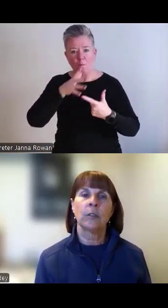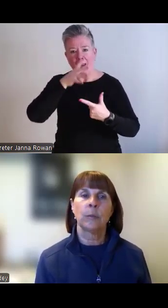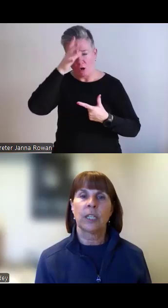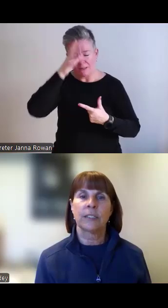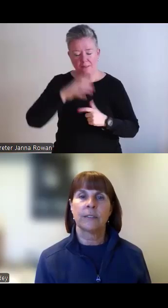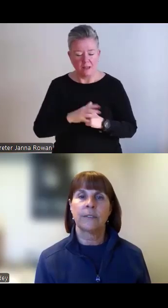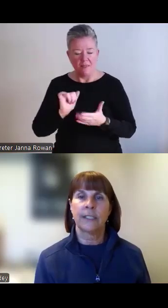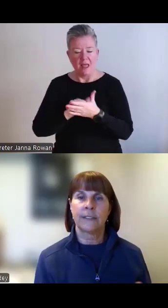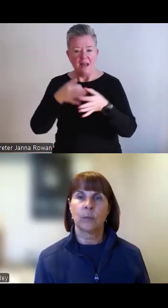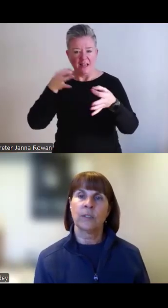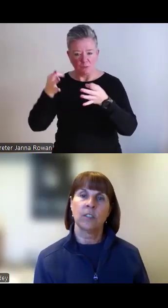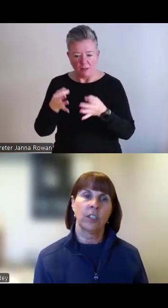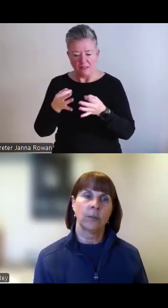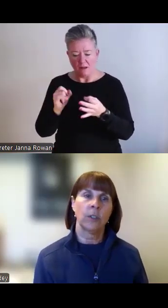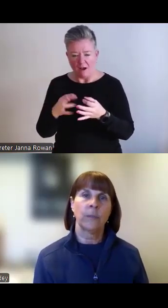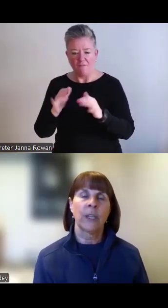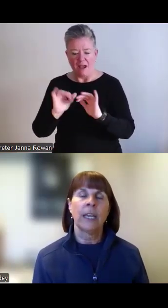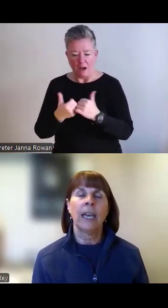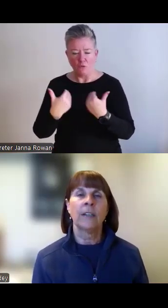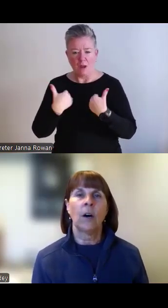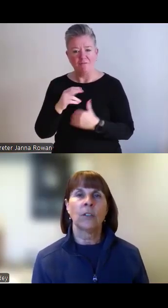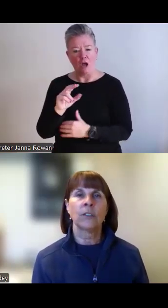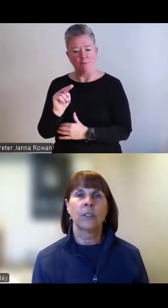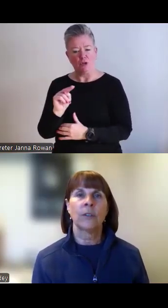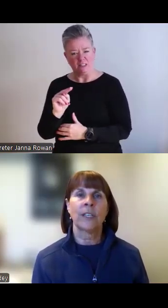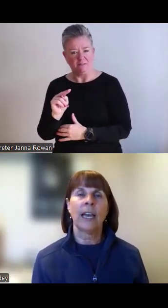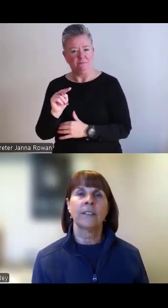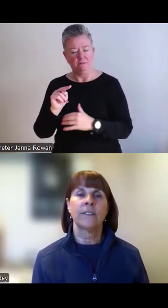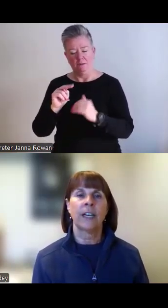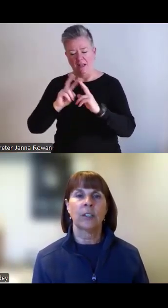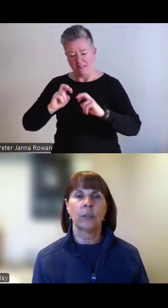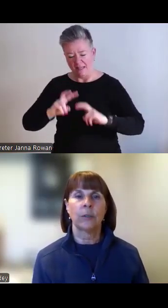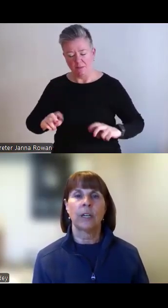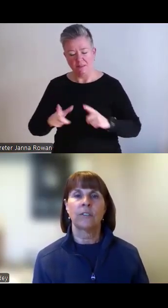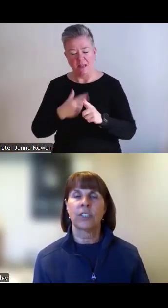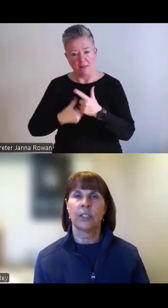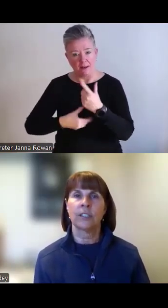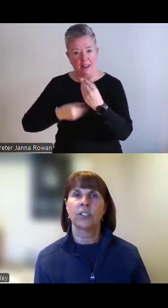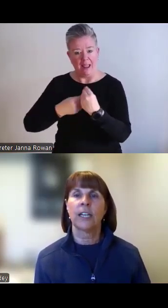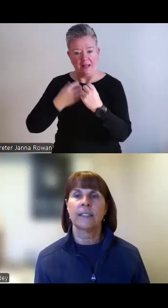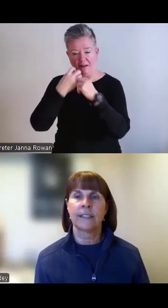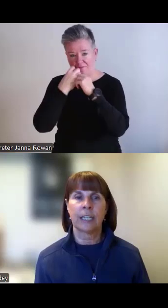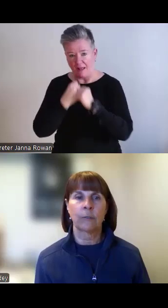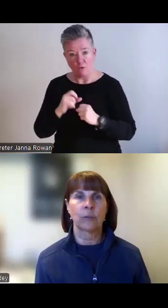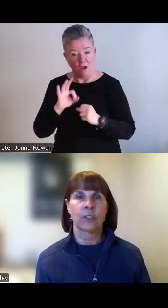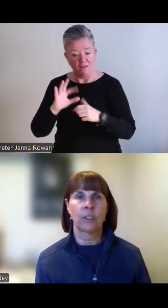value of objective assessments in general and also the added value of sharing their child's language